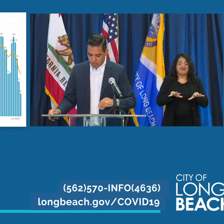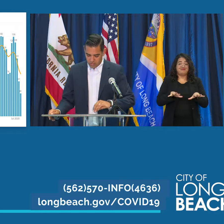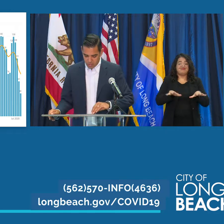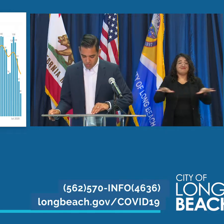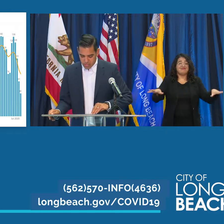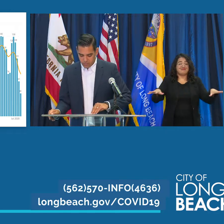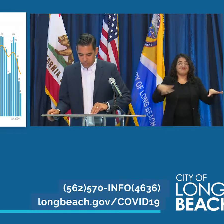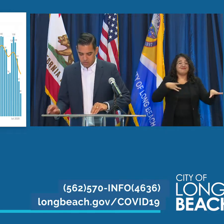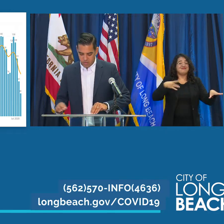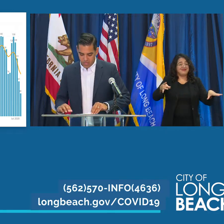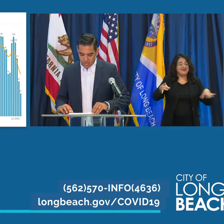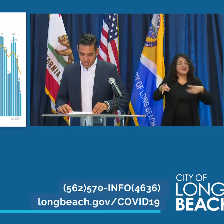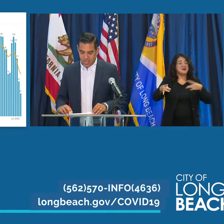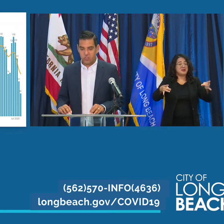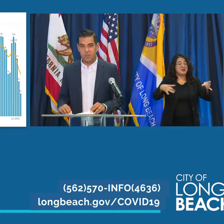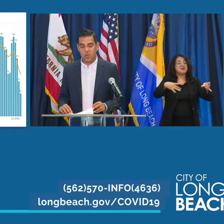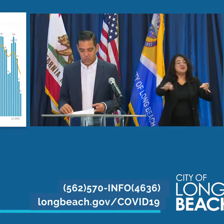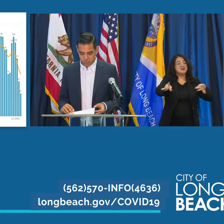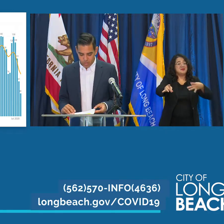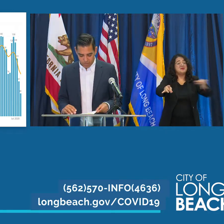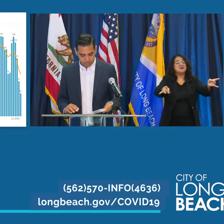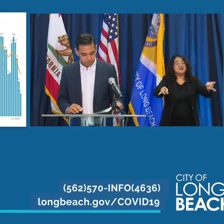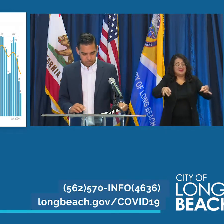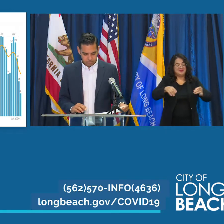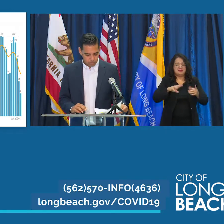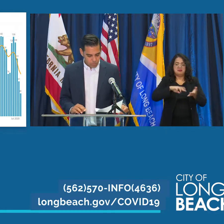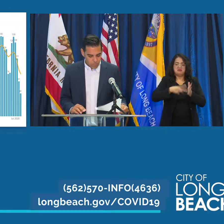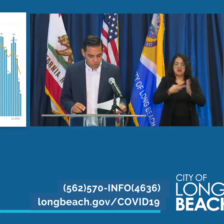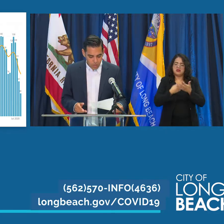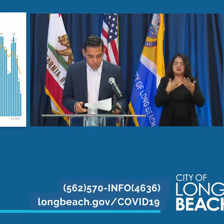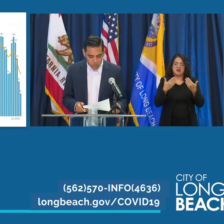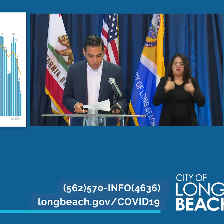in the community, and that indicates community spread.